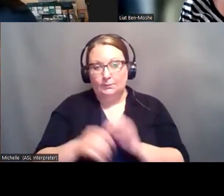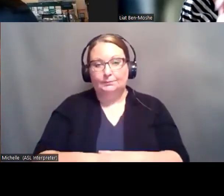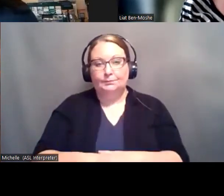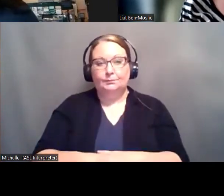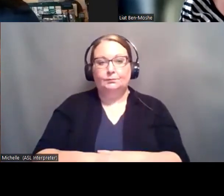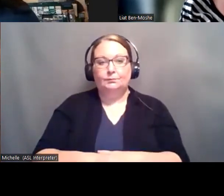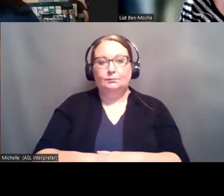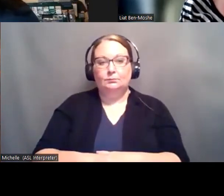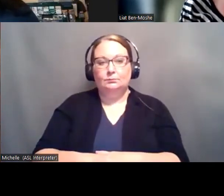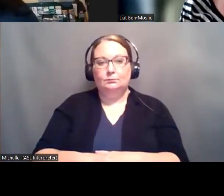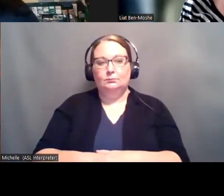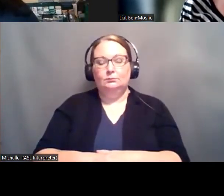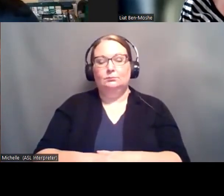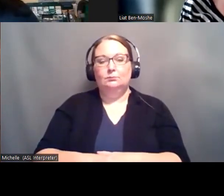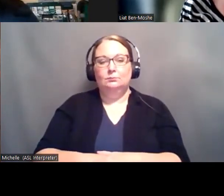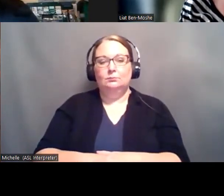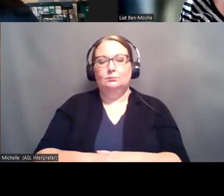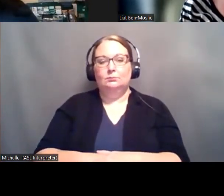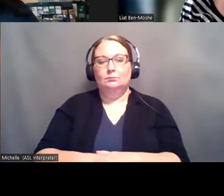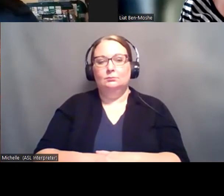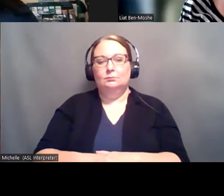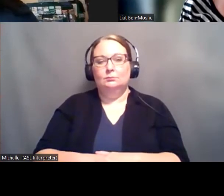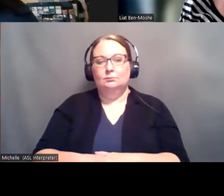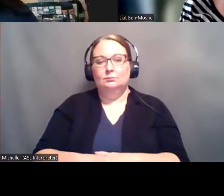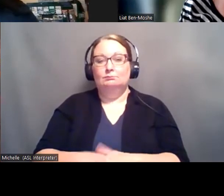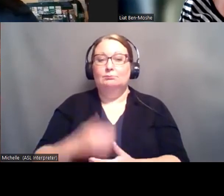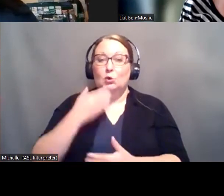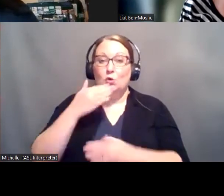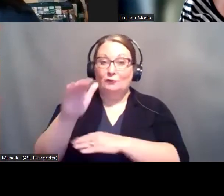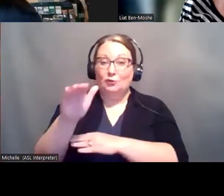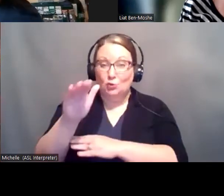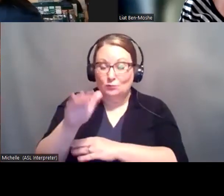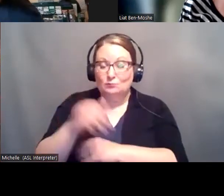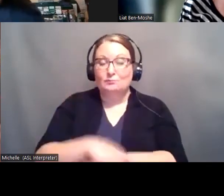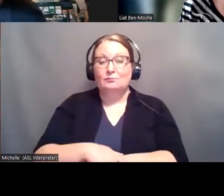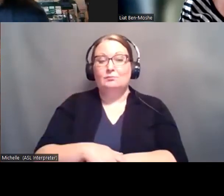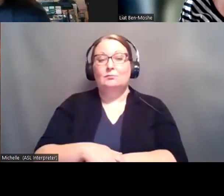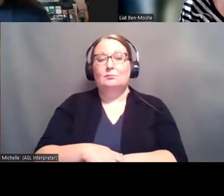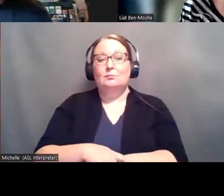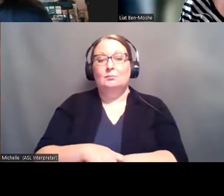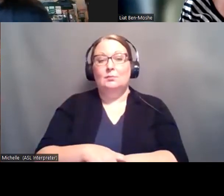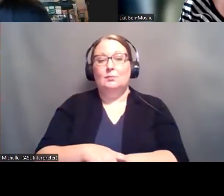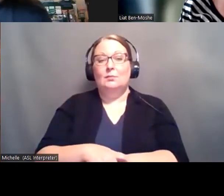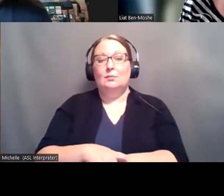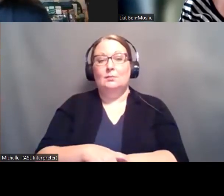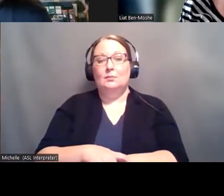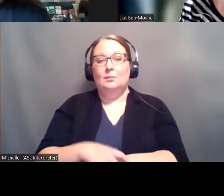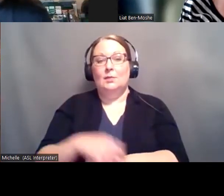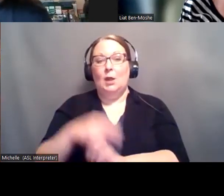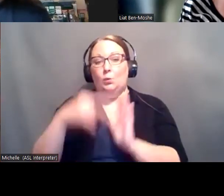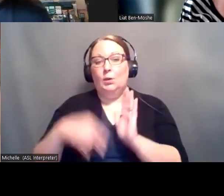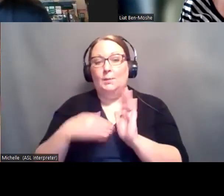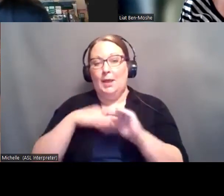And I want to say good afternoon, everyone. I will read my introductory statement